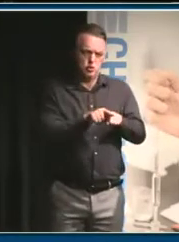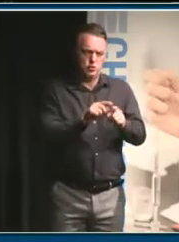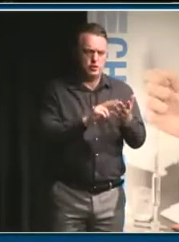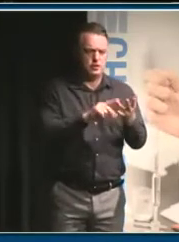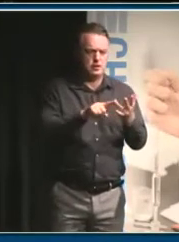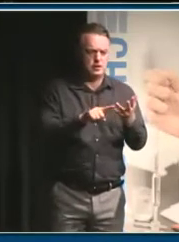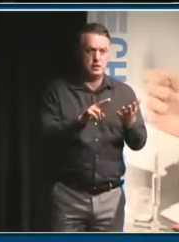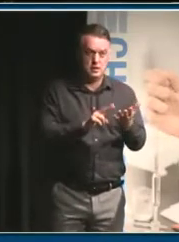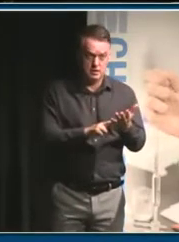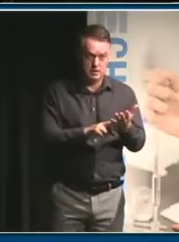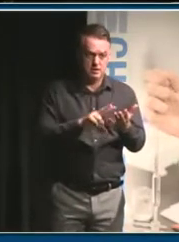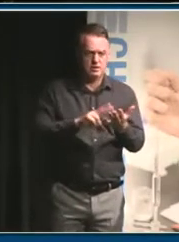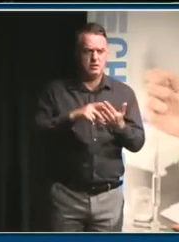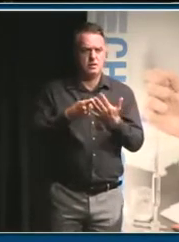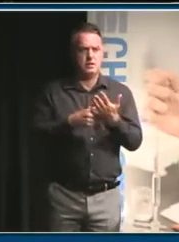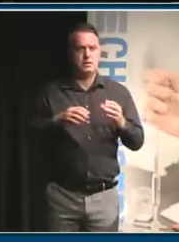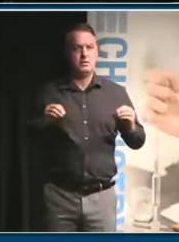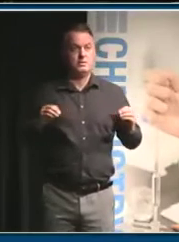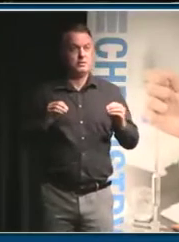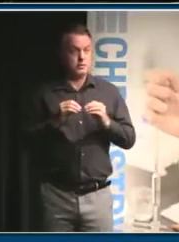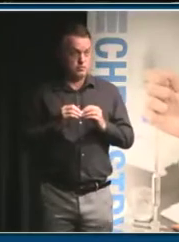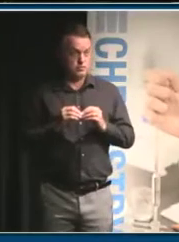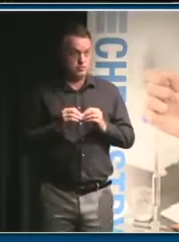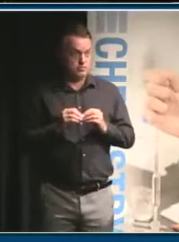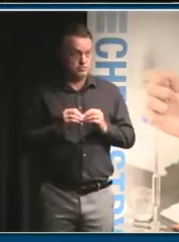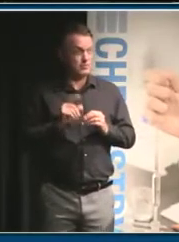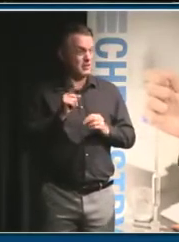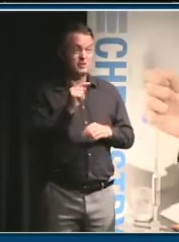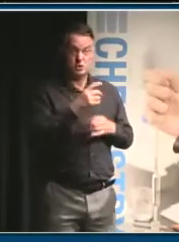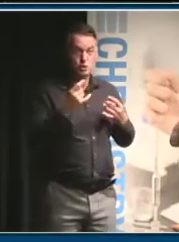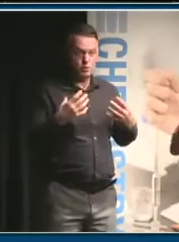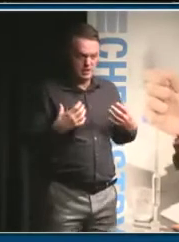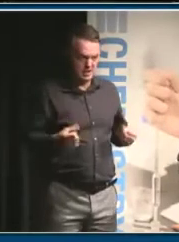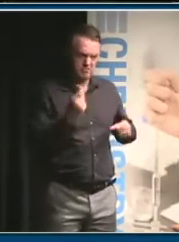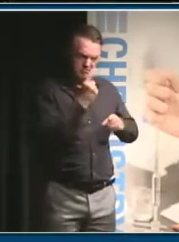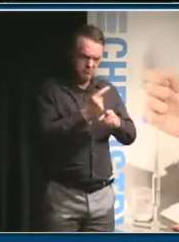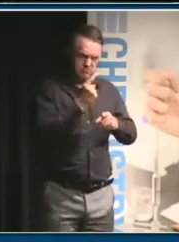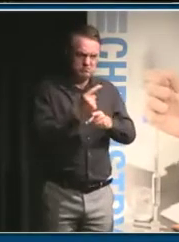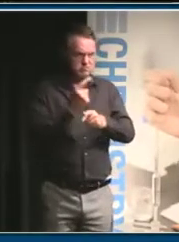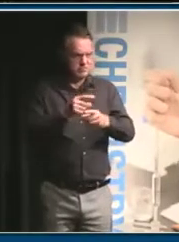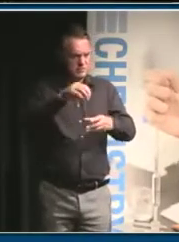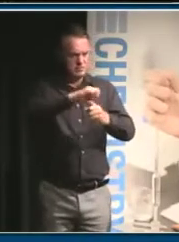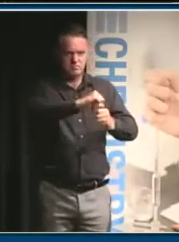verbs. Now ironically she's already using nouns, verbs, prepositions and adjectives why bother have